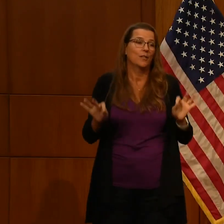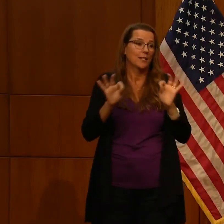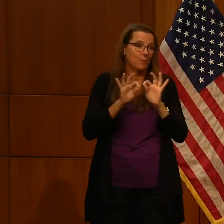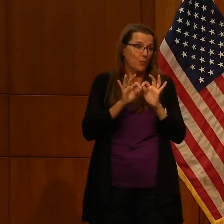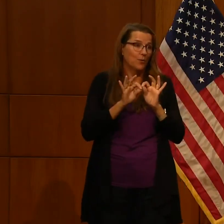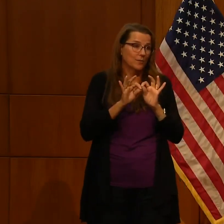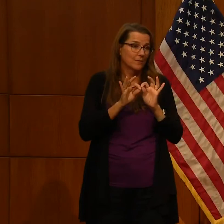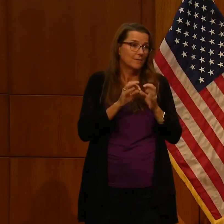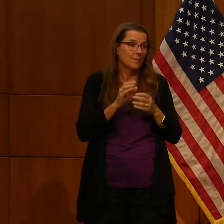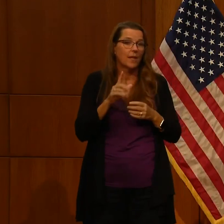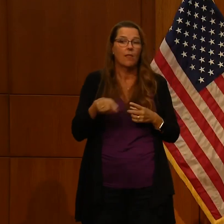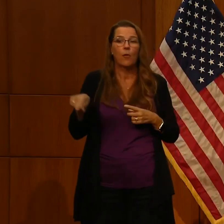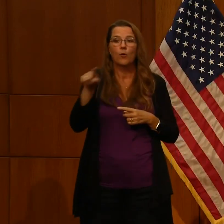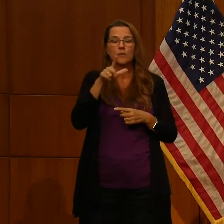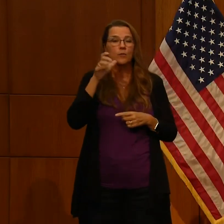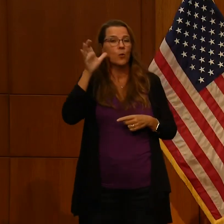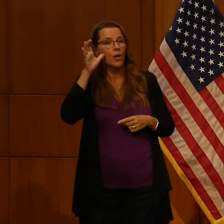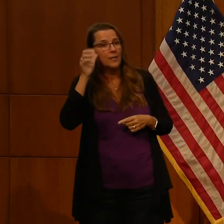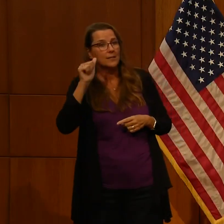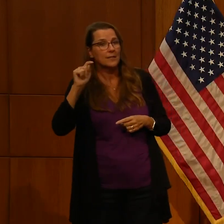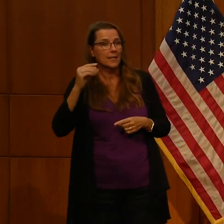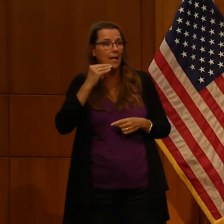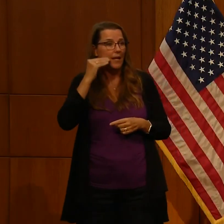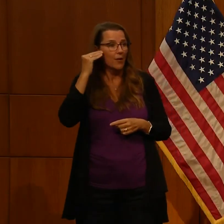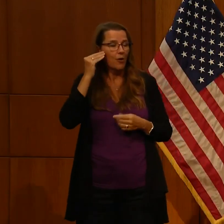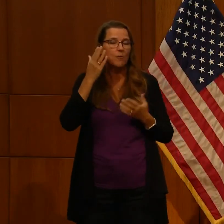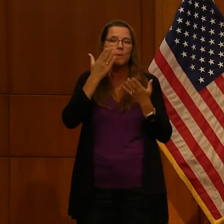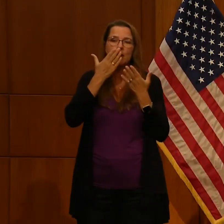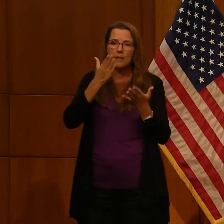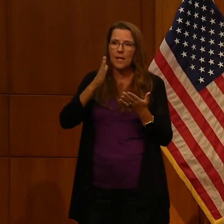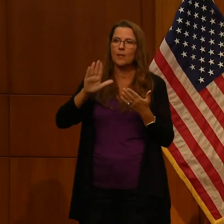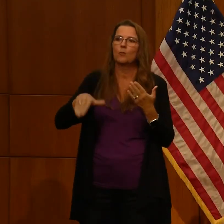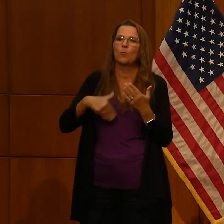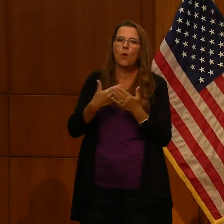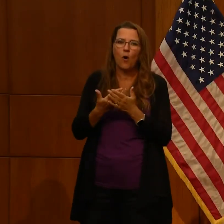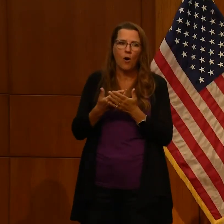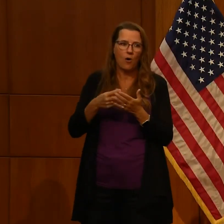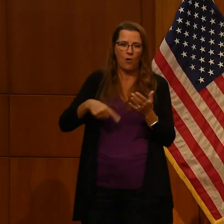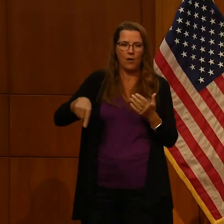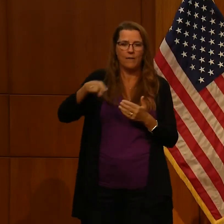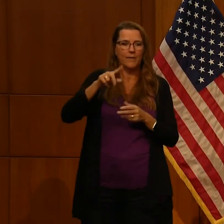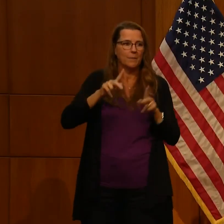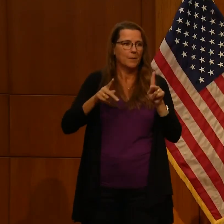WORK, BUT YOU'RE DOING VERY IMPORTANT WORK. AND THOSE OF